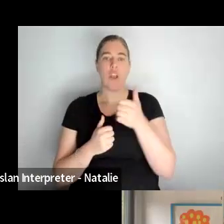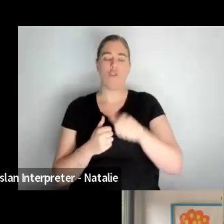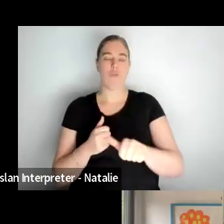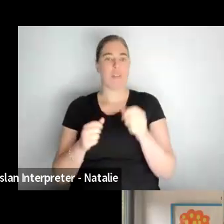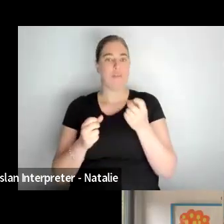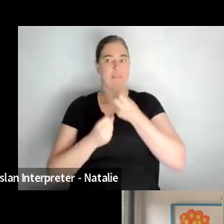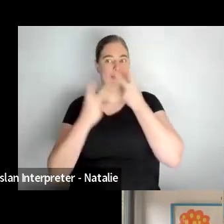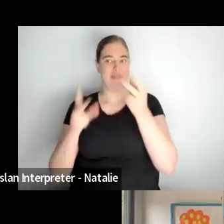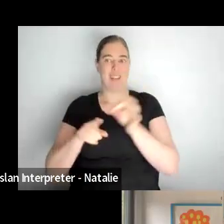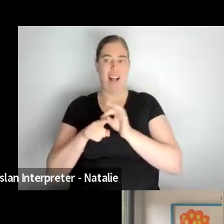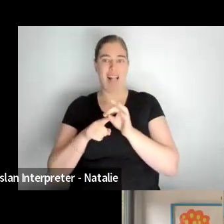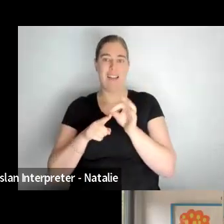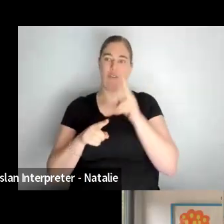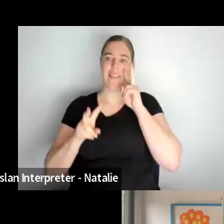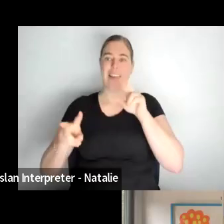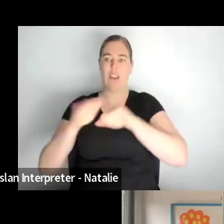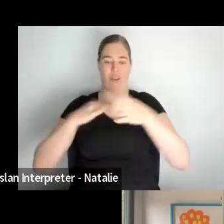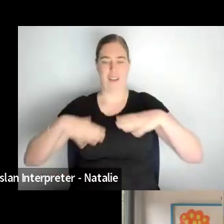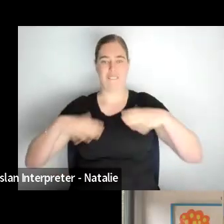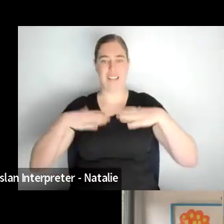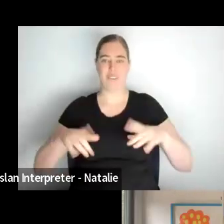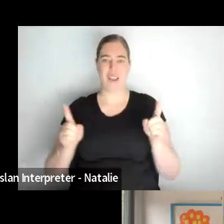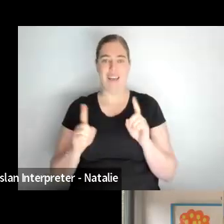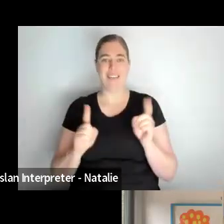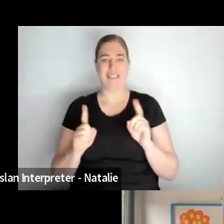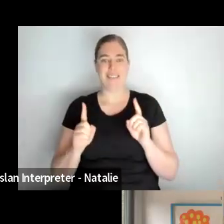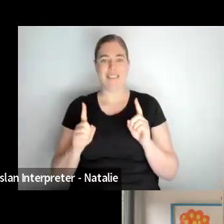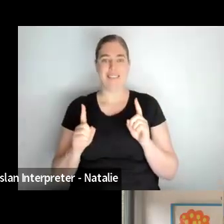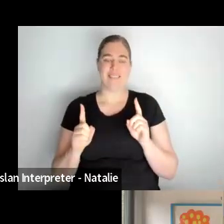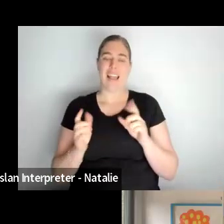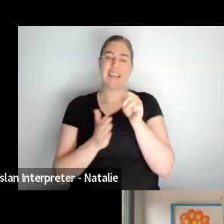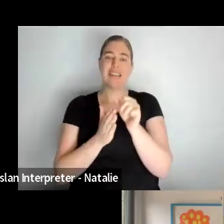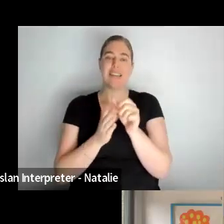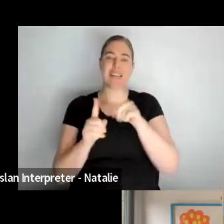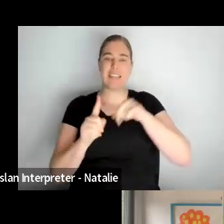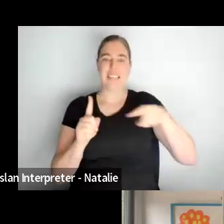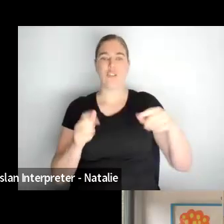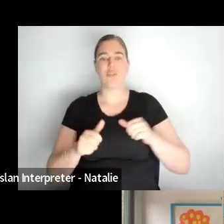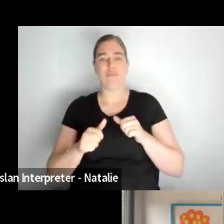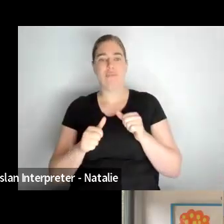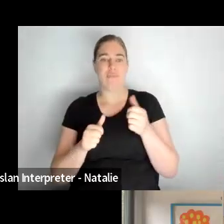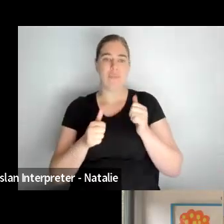as you can see in her outfit today, and digital processes celebrates the potential of computer